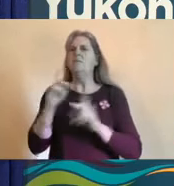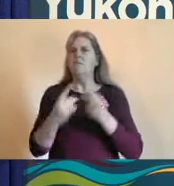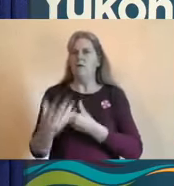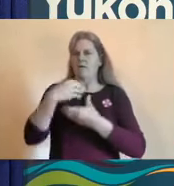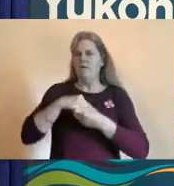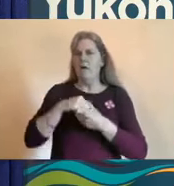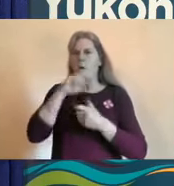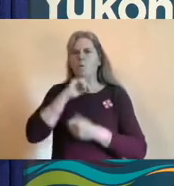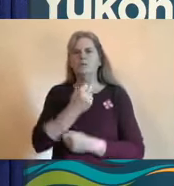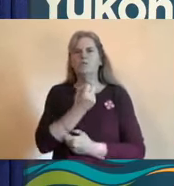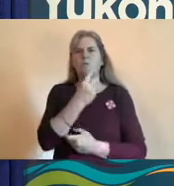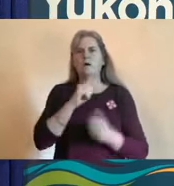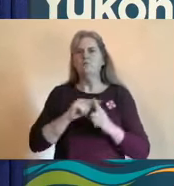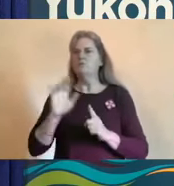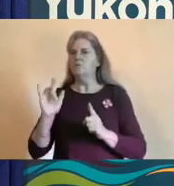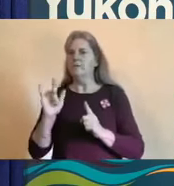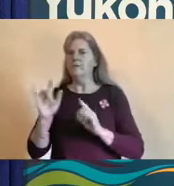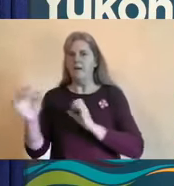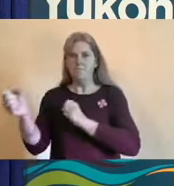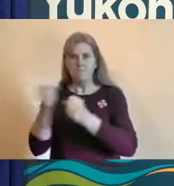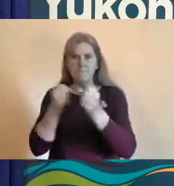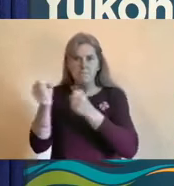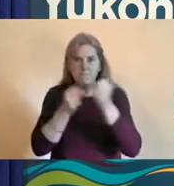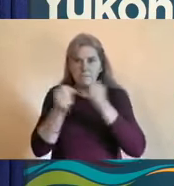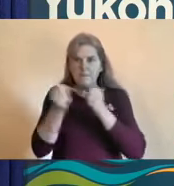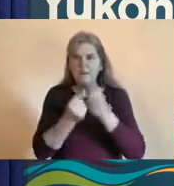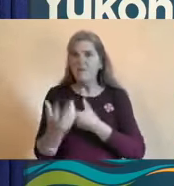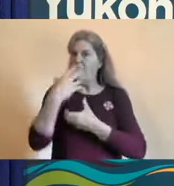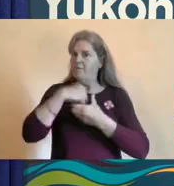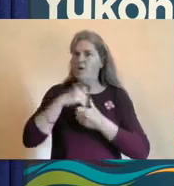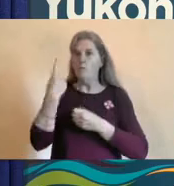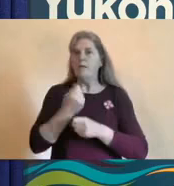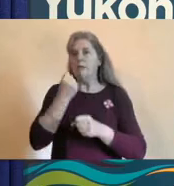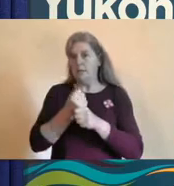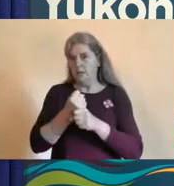will be selected to serve the first year term.